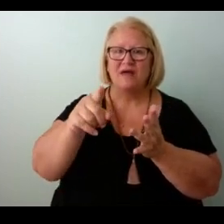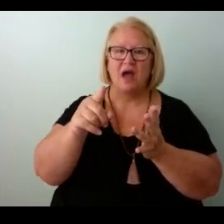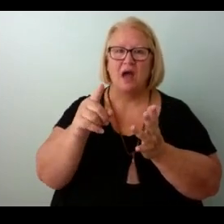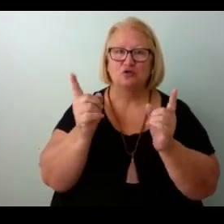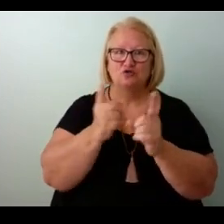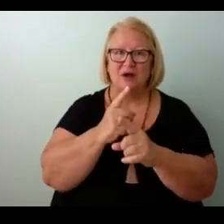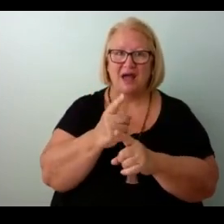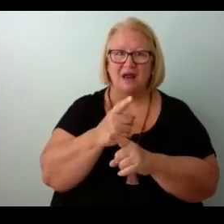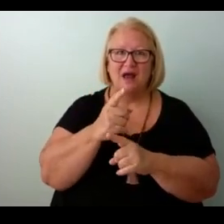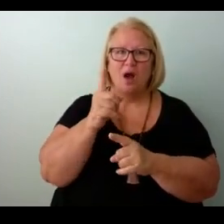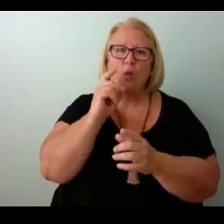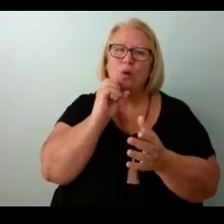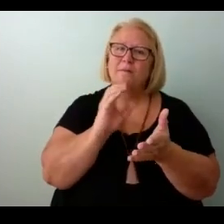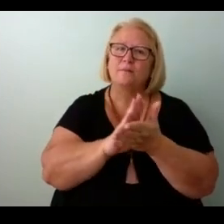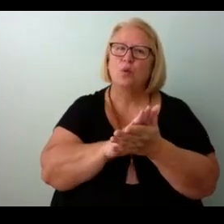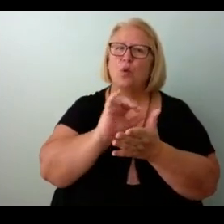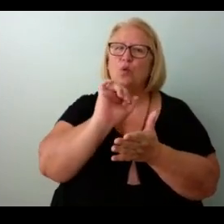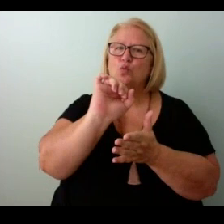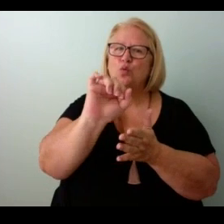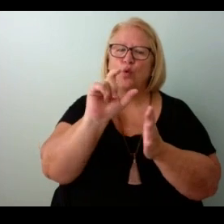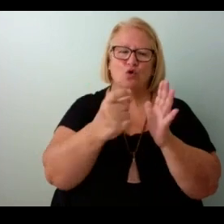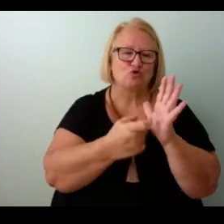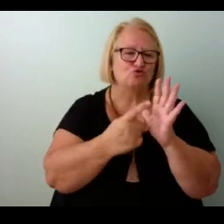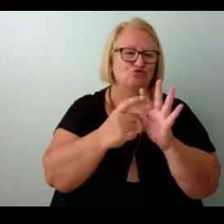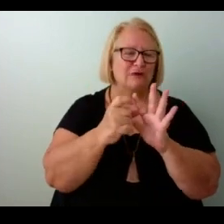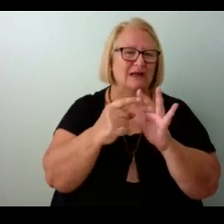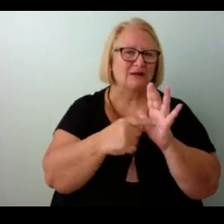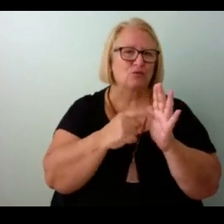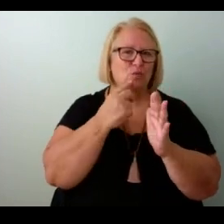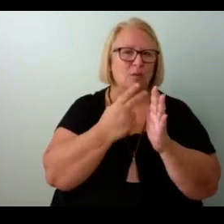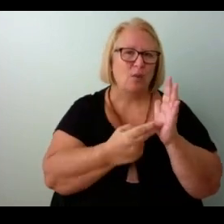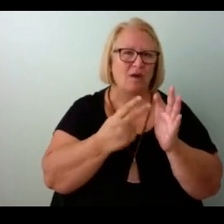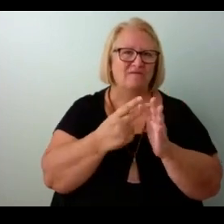report for 12 months. That's something new that's come in.